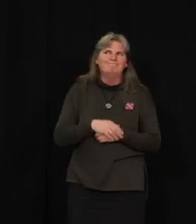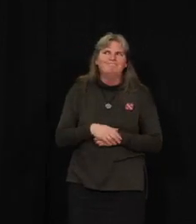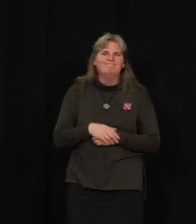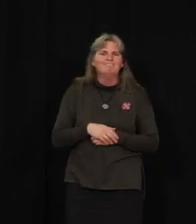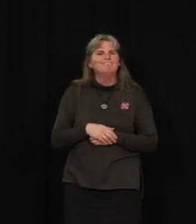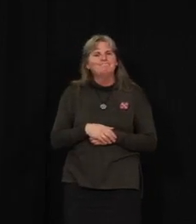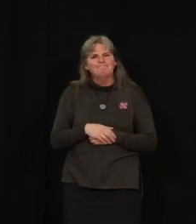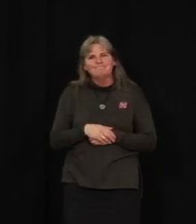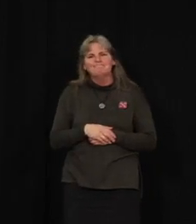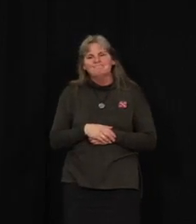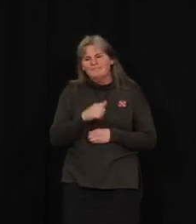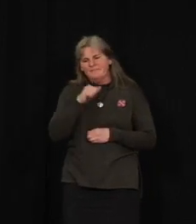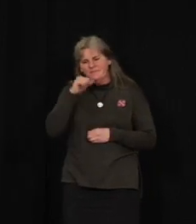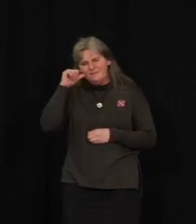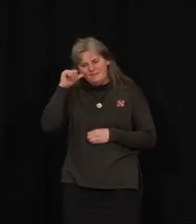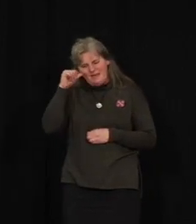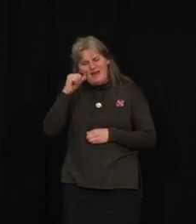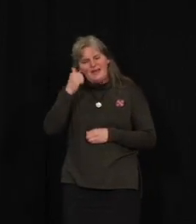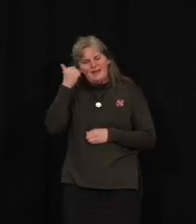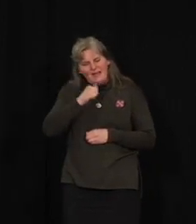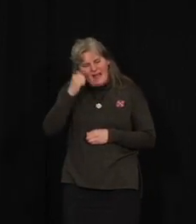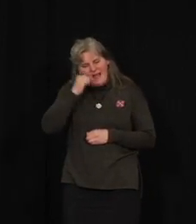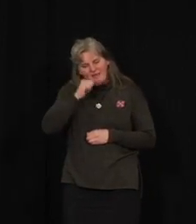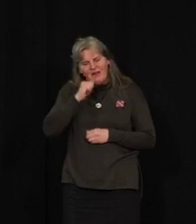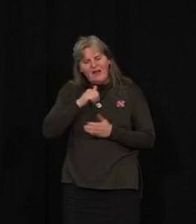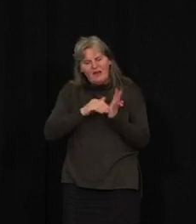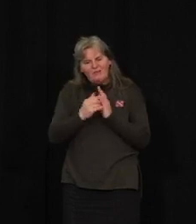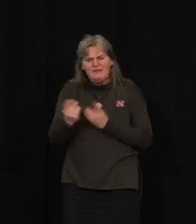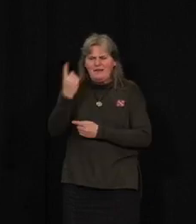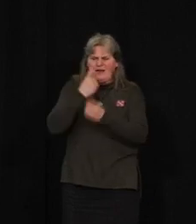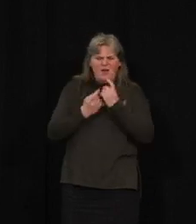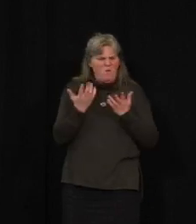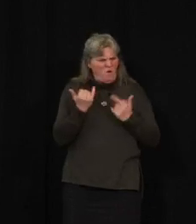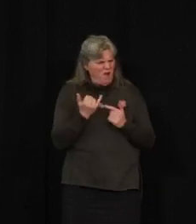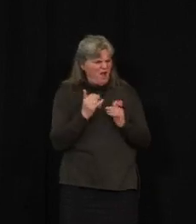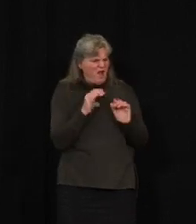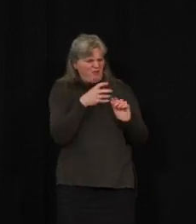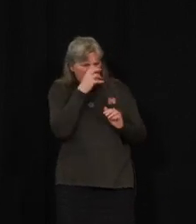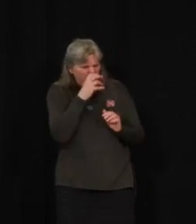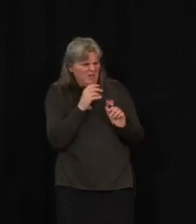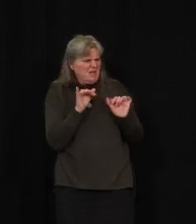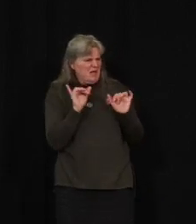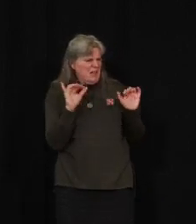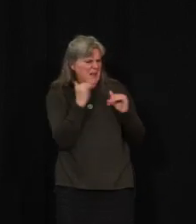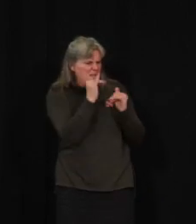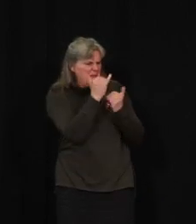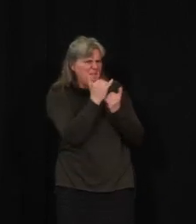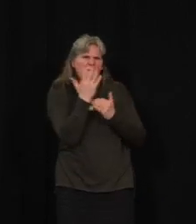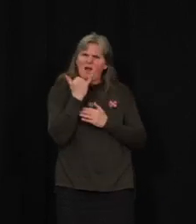flattened down so tightly when the Yukon is doing so well. That is the paradox.